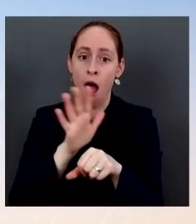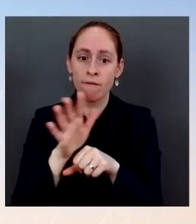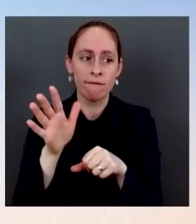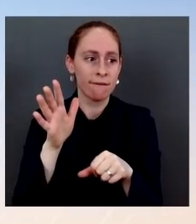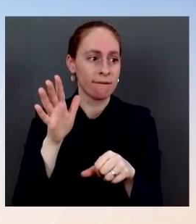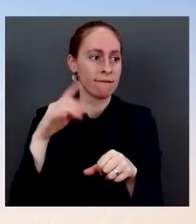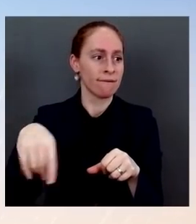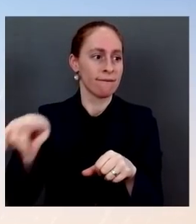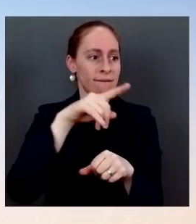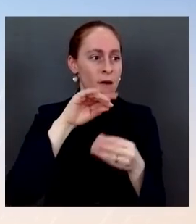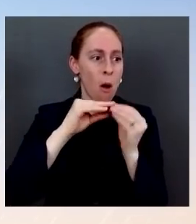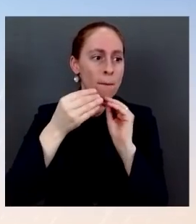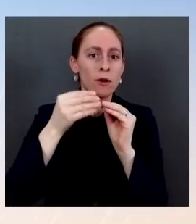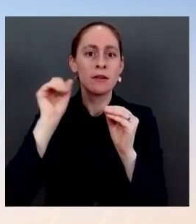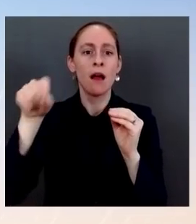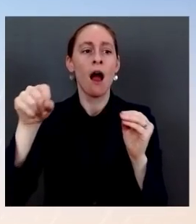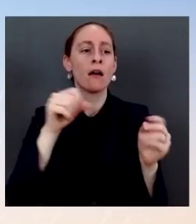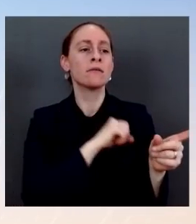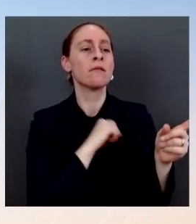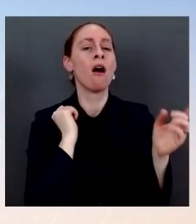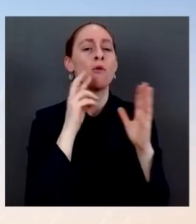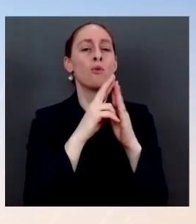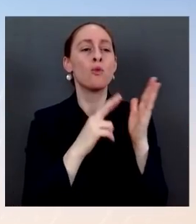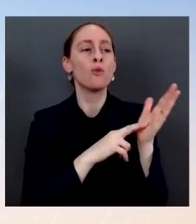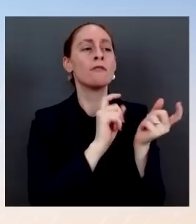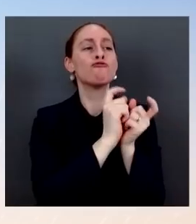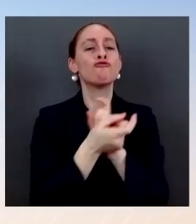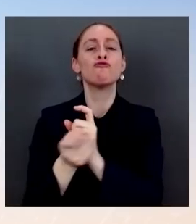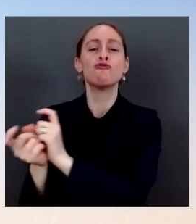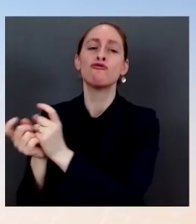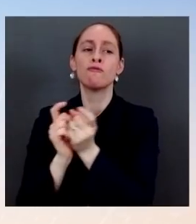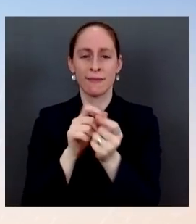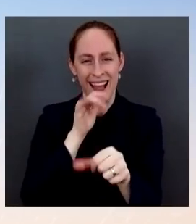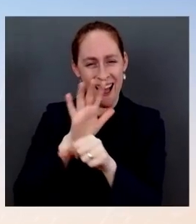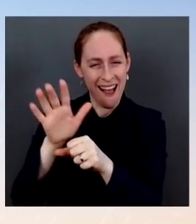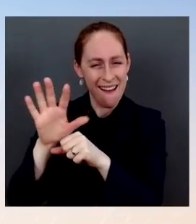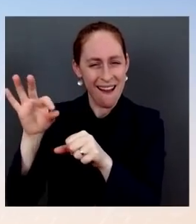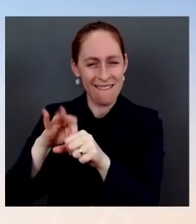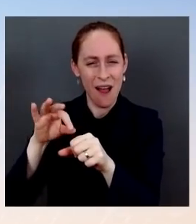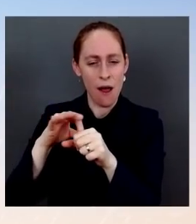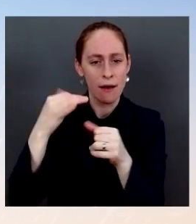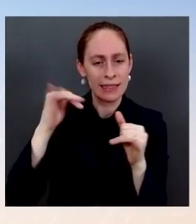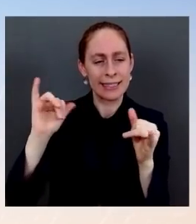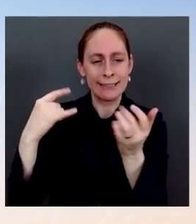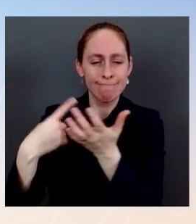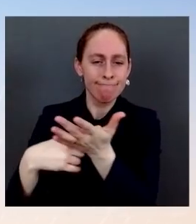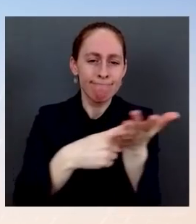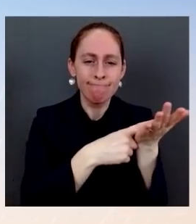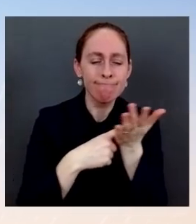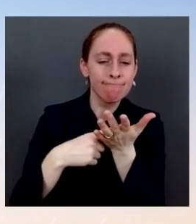and we'll see where that ends up in January. The Press: So is the President open to also having a filibuster exception for those other Democratic priorities I mentioned?